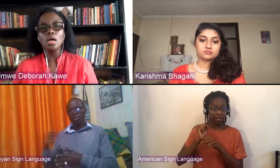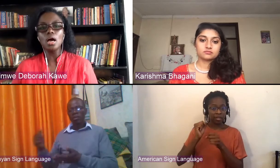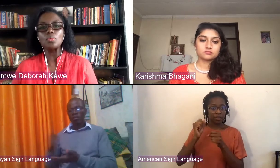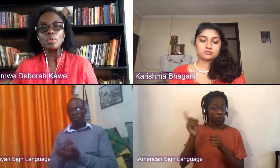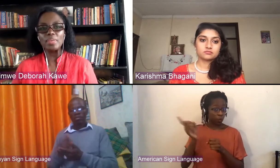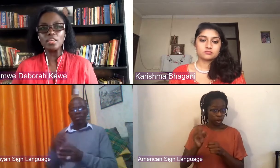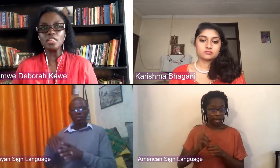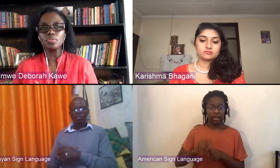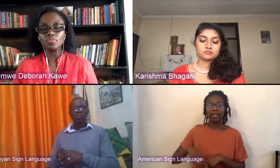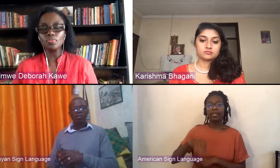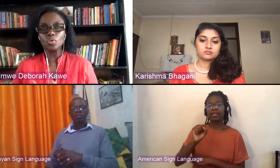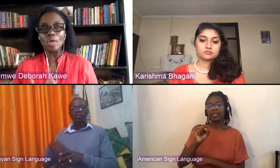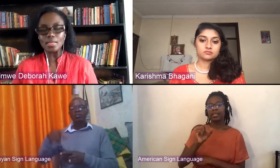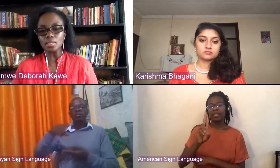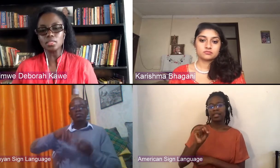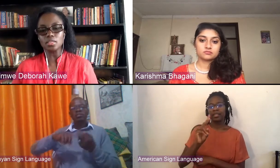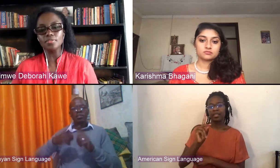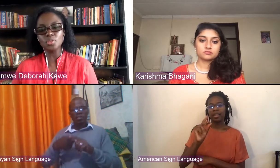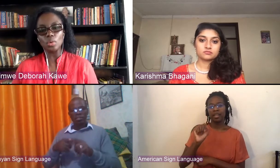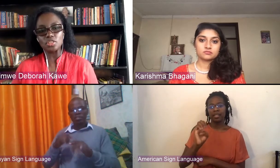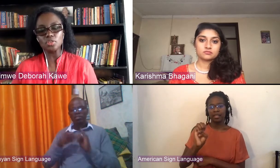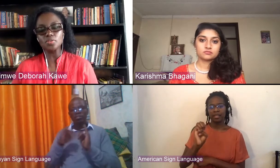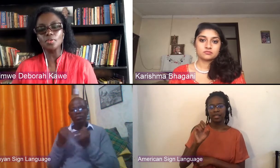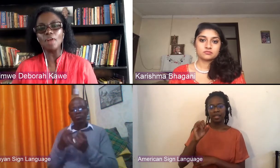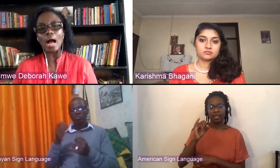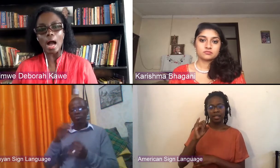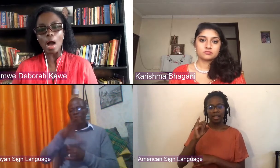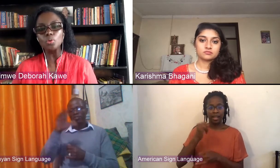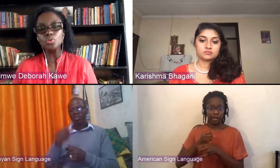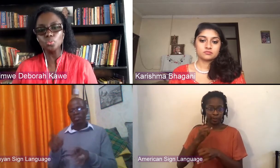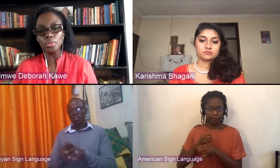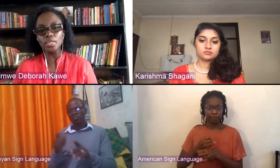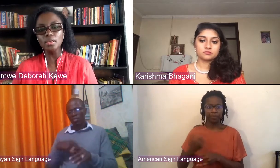And we're beginning to ask ourselves questions of how do we